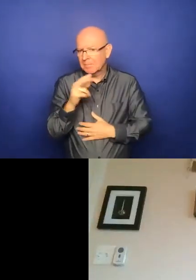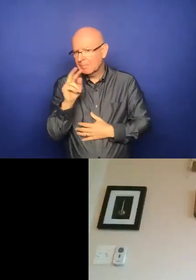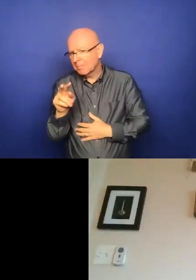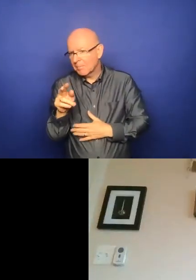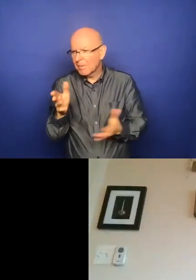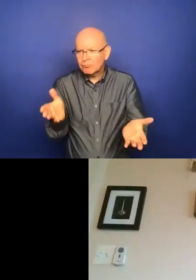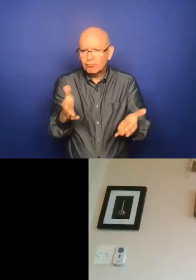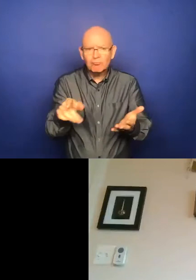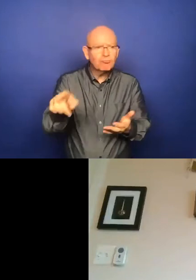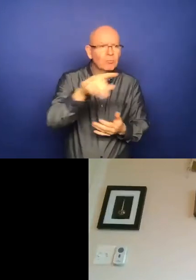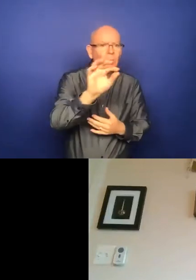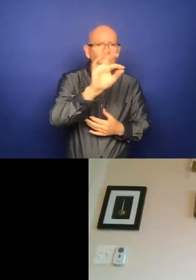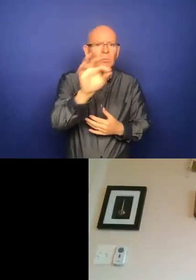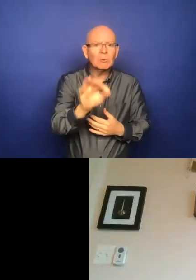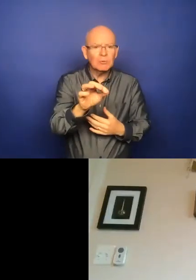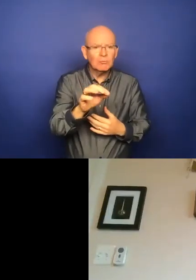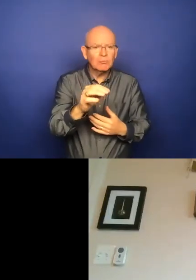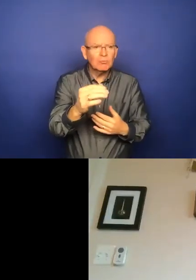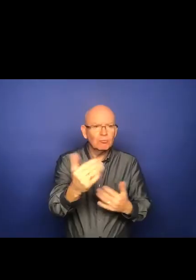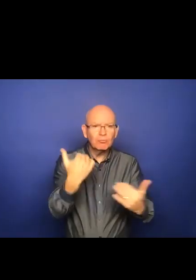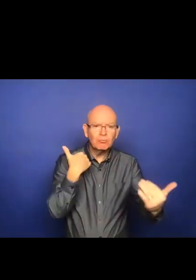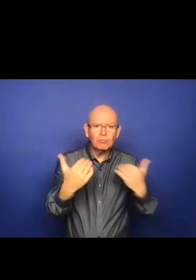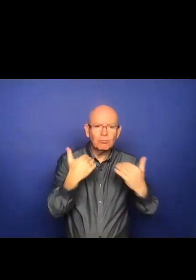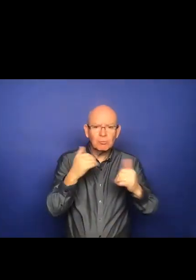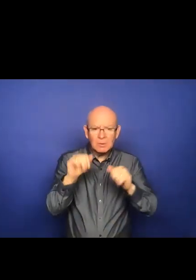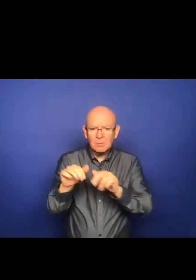colleagues to pose some